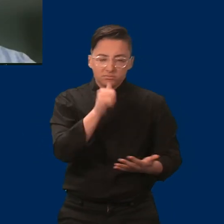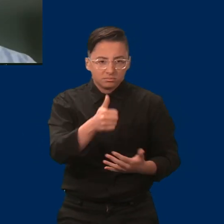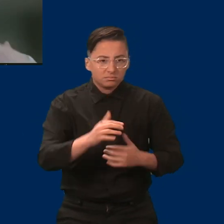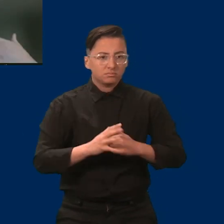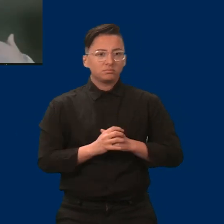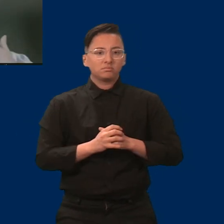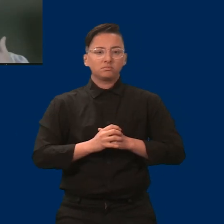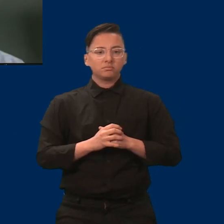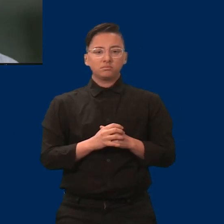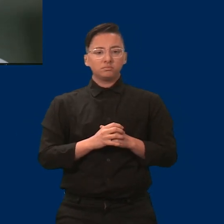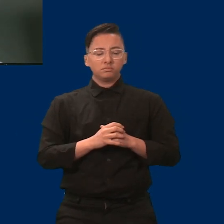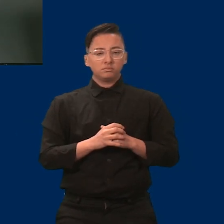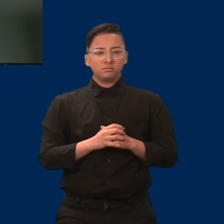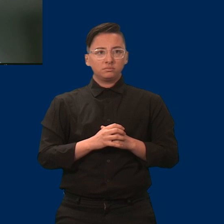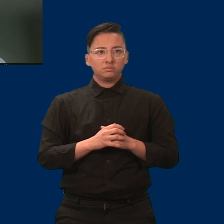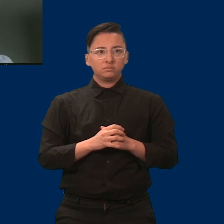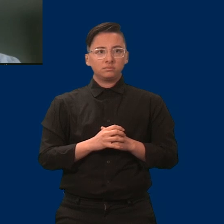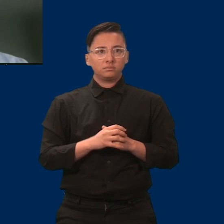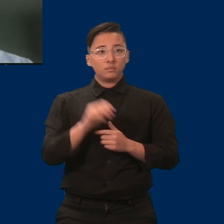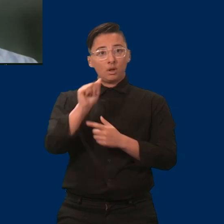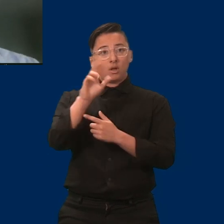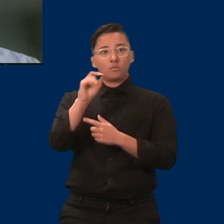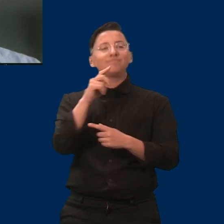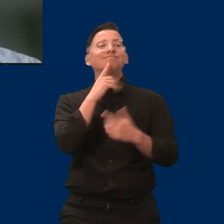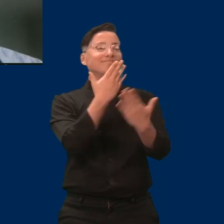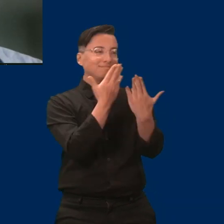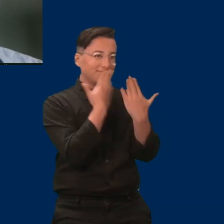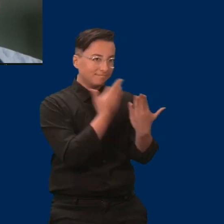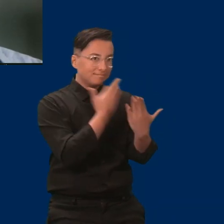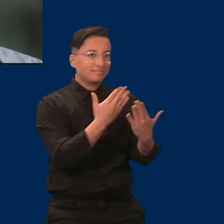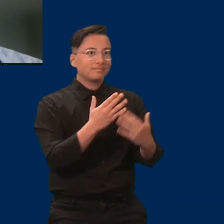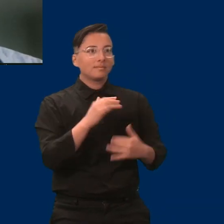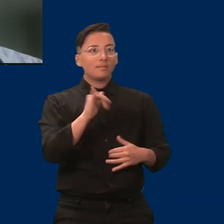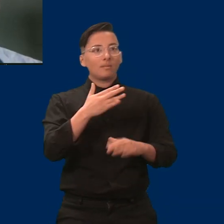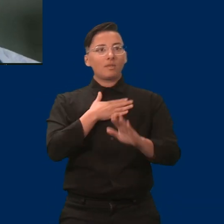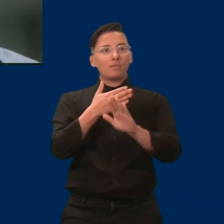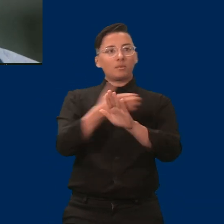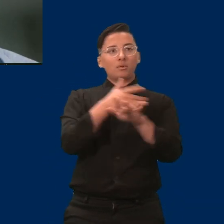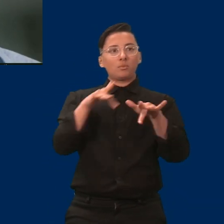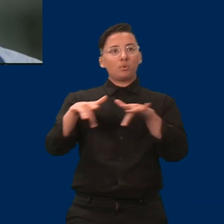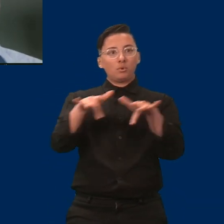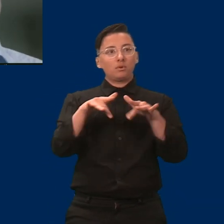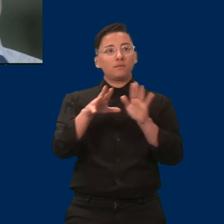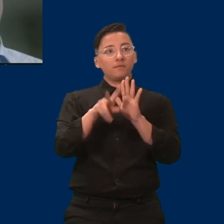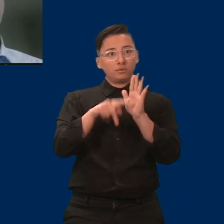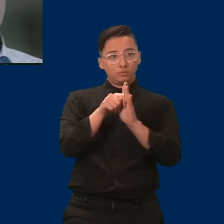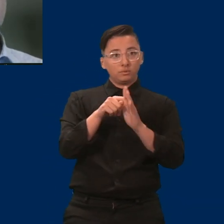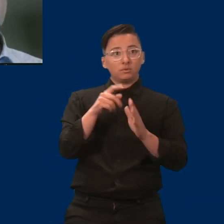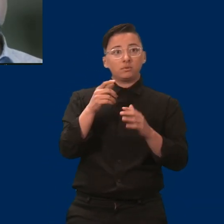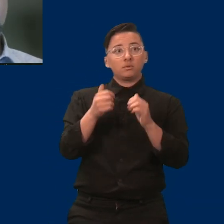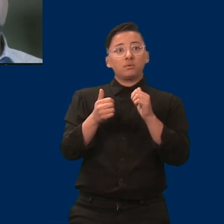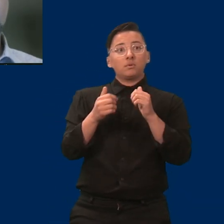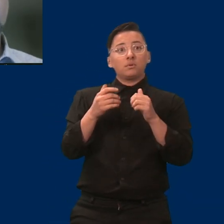So as I mentioned in my pre-recorded portion, most public employees work not at state agencies,